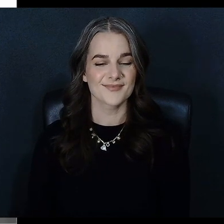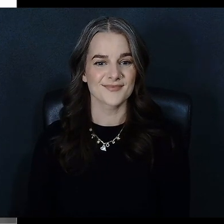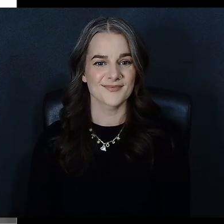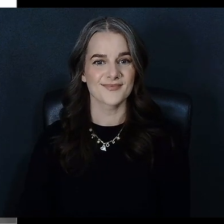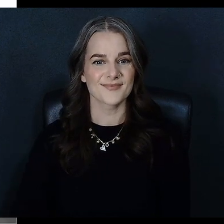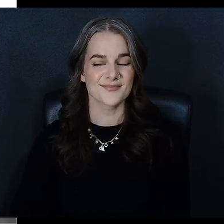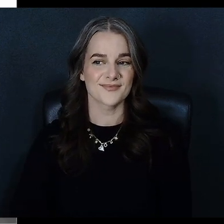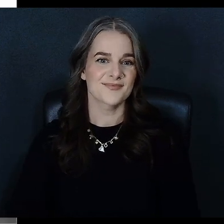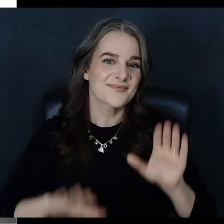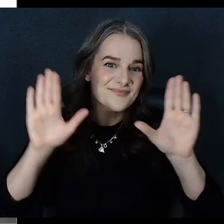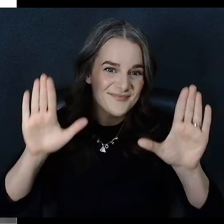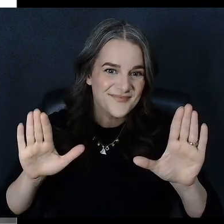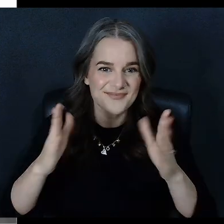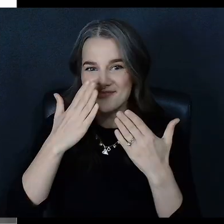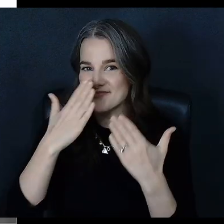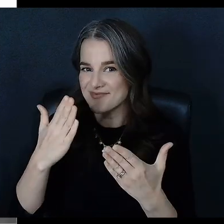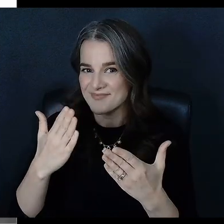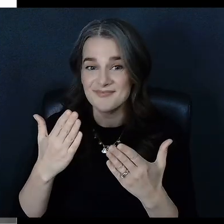Fantastic, thank you. Hi, everybody.